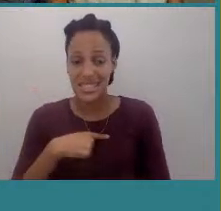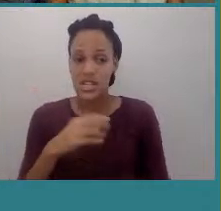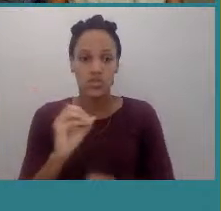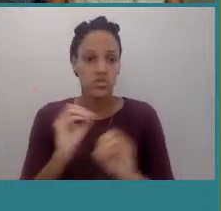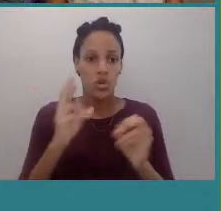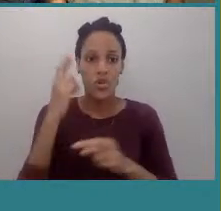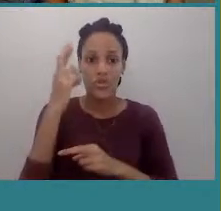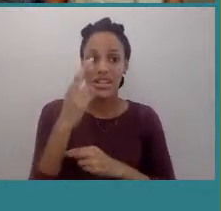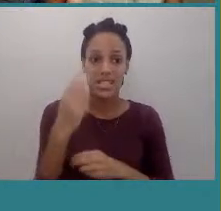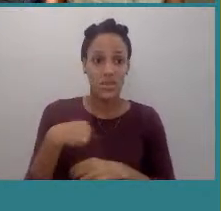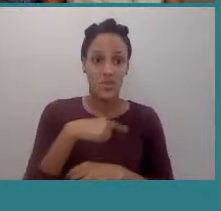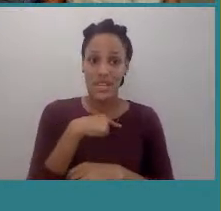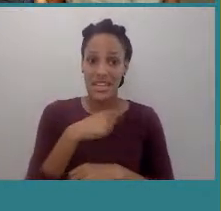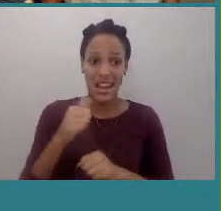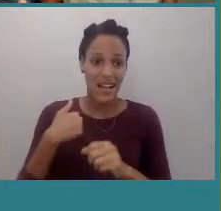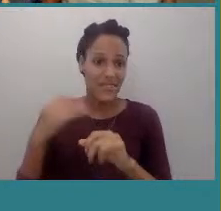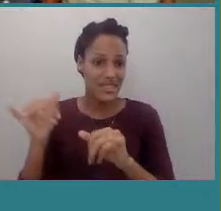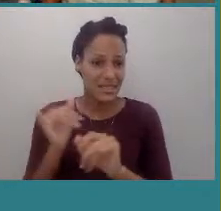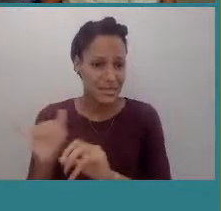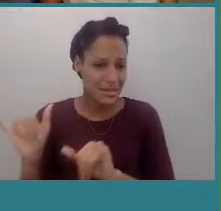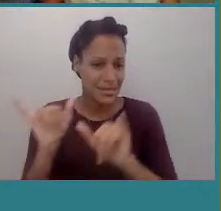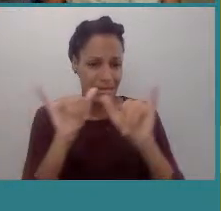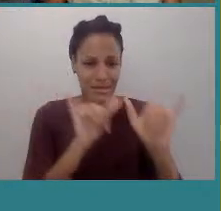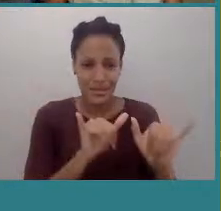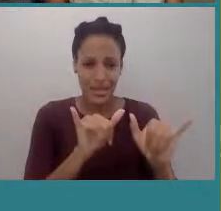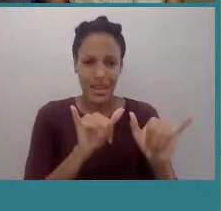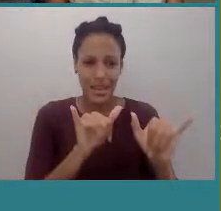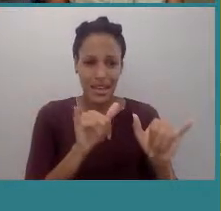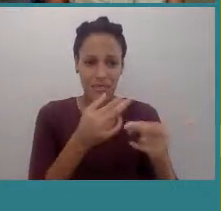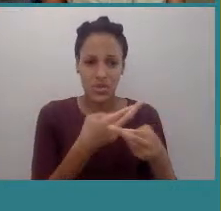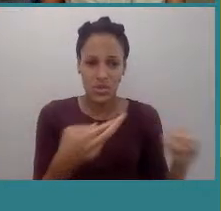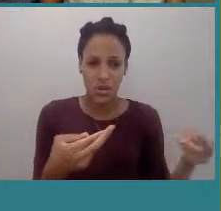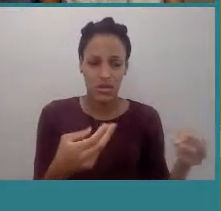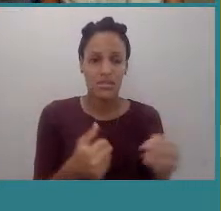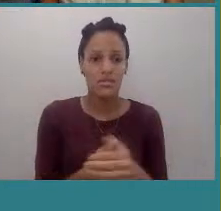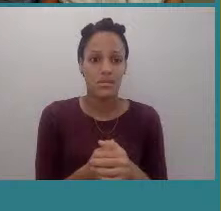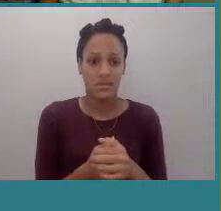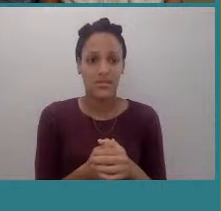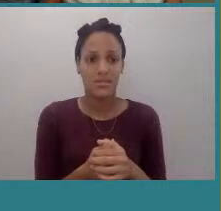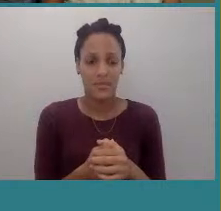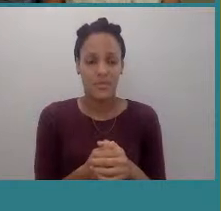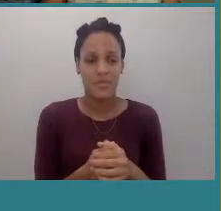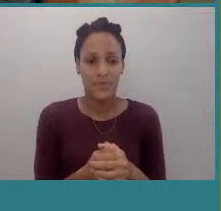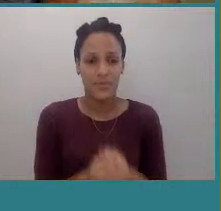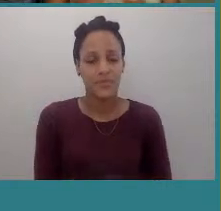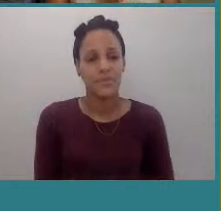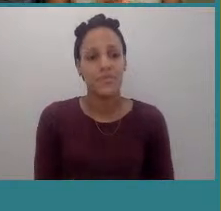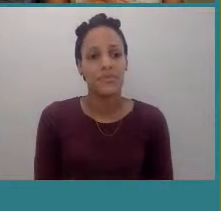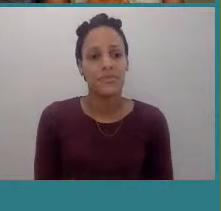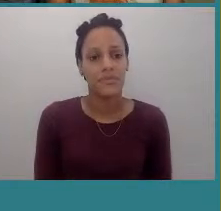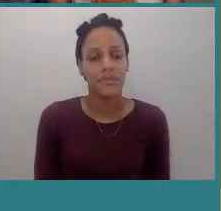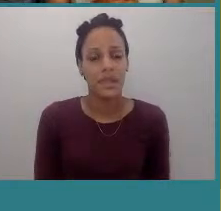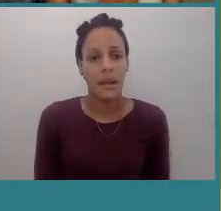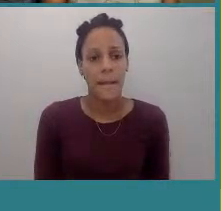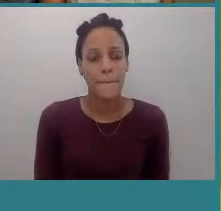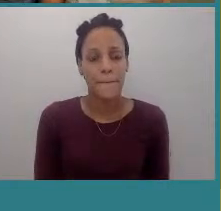that goal and reach the goal with the help of people that don't look like us as well.